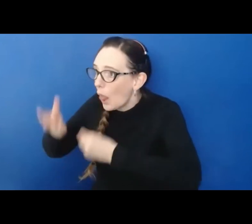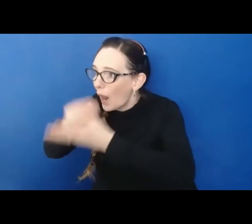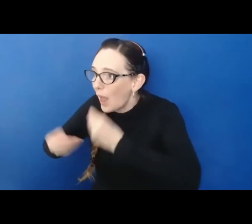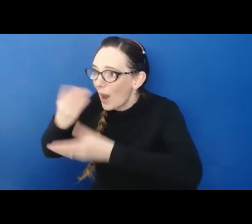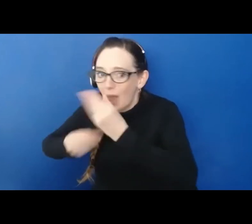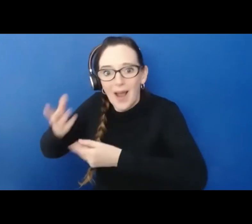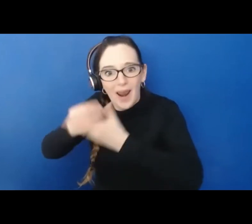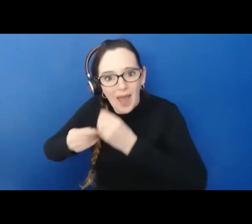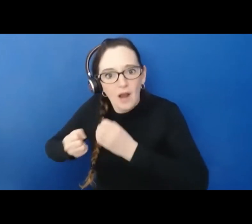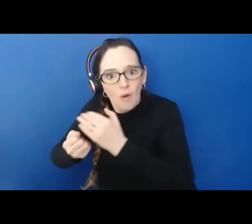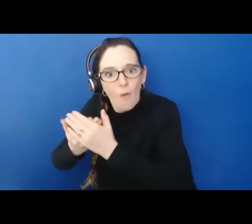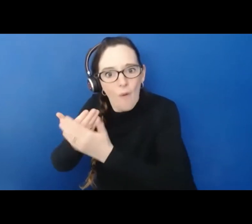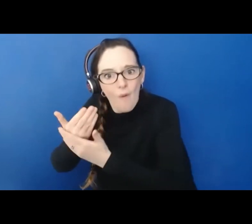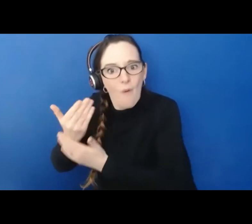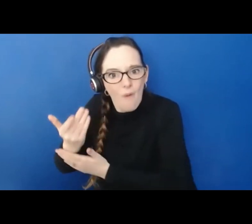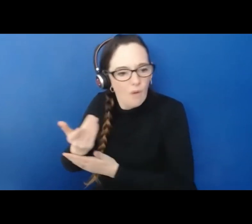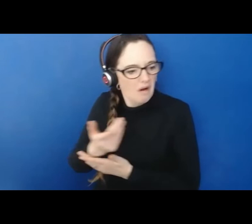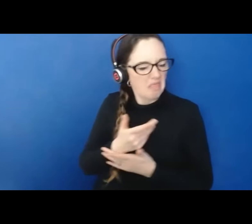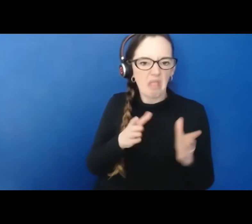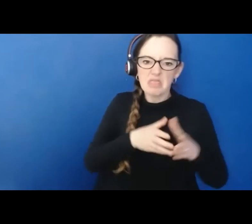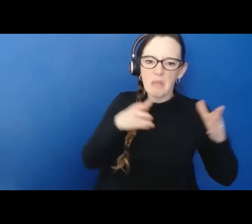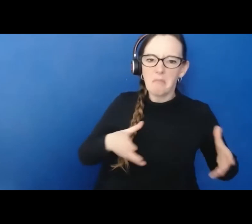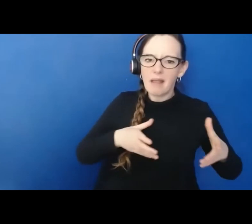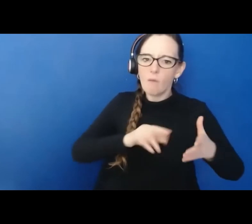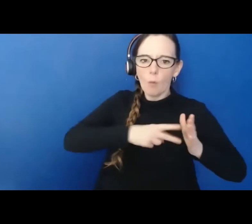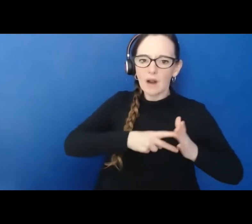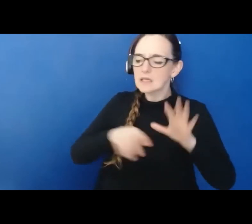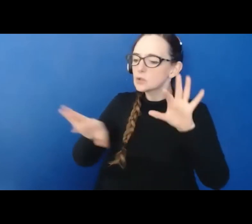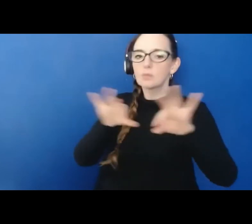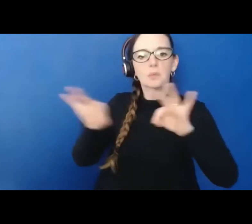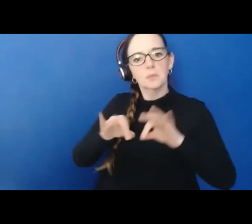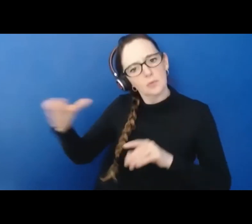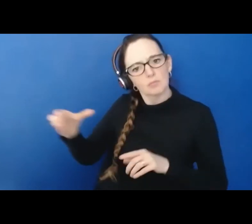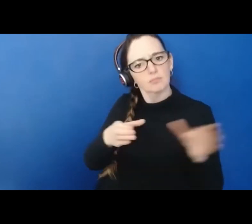And, so, we tried to think about how to level the playing field in a way or at least how